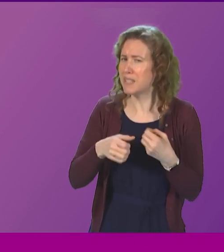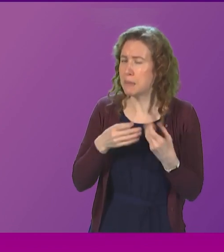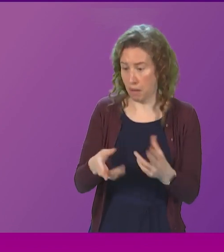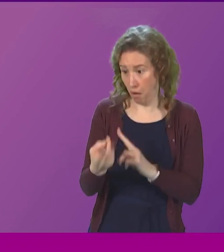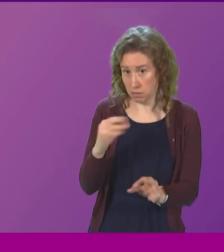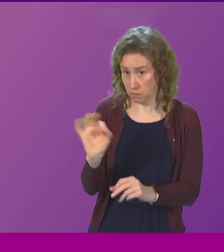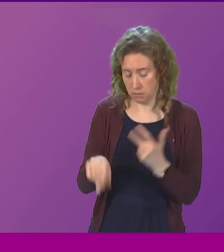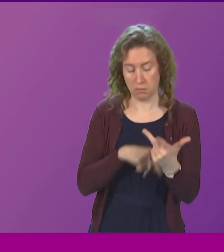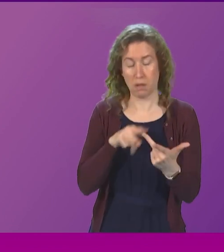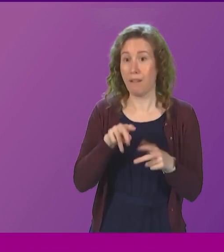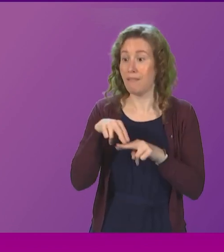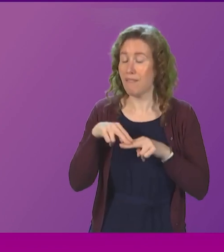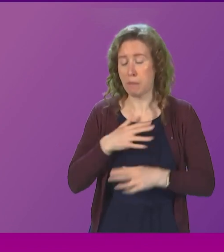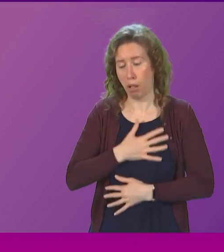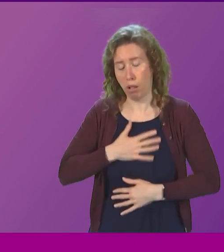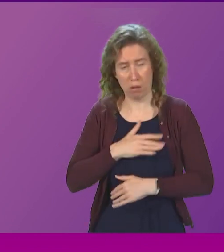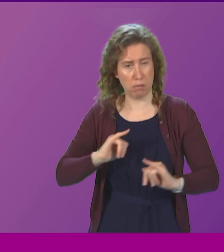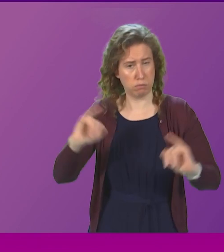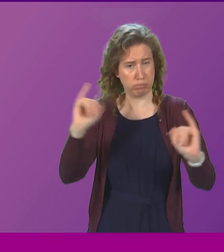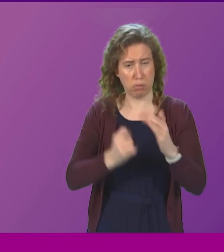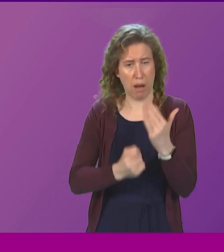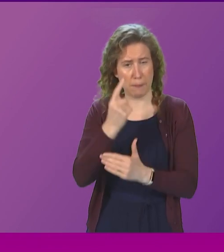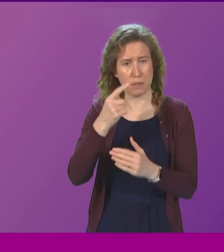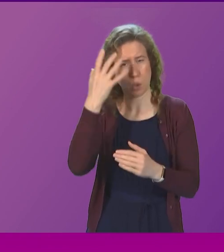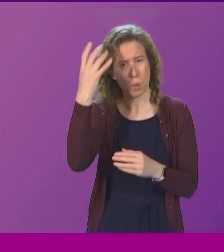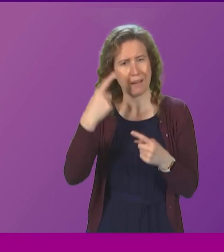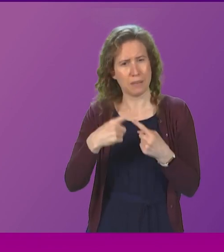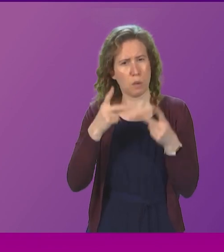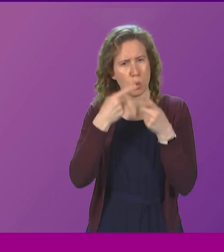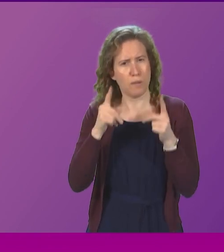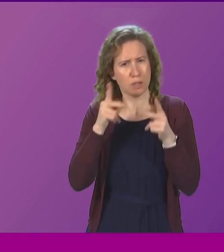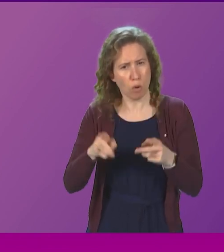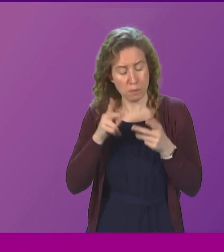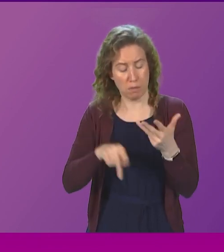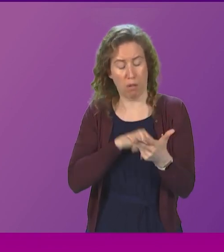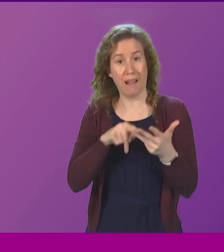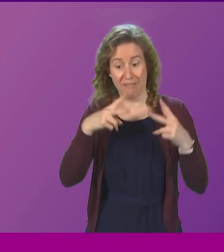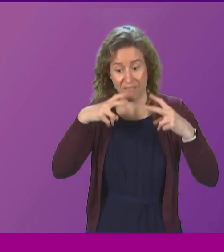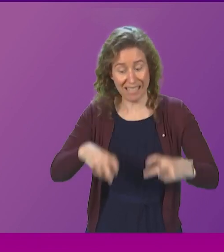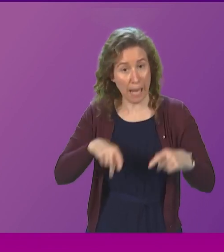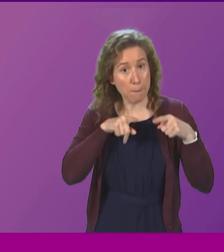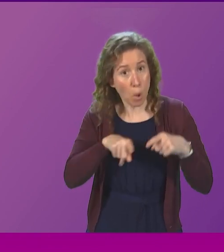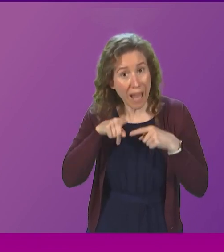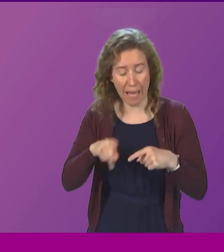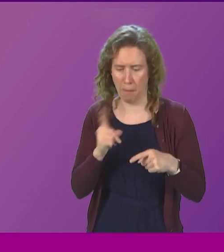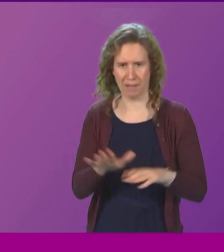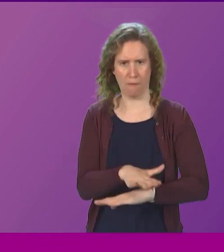for families who are bereaved by the scandal at the Queen Elizabeth university hospital, and bullying investigations are kept secret.